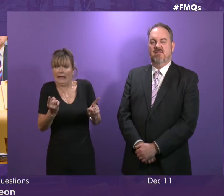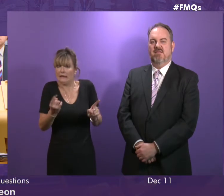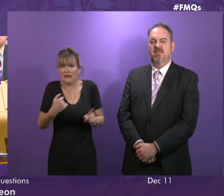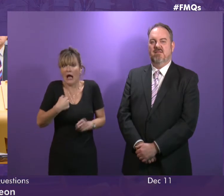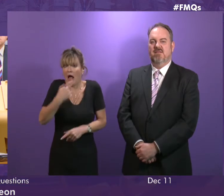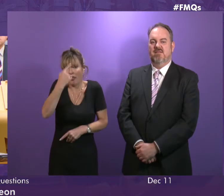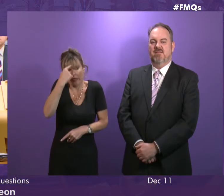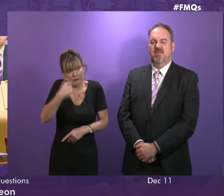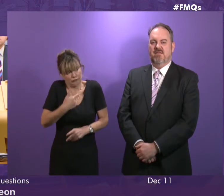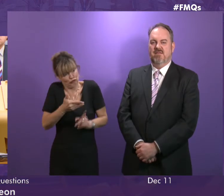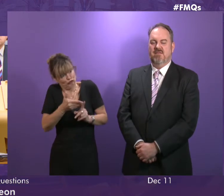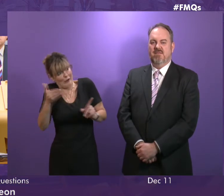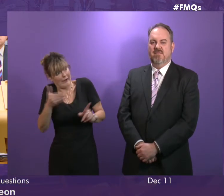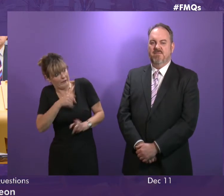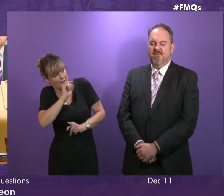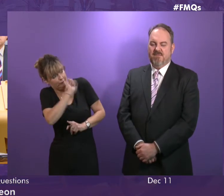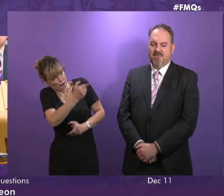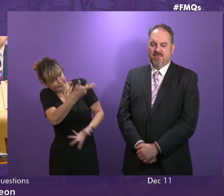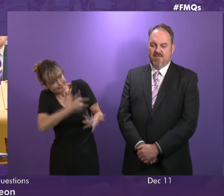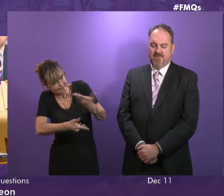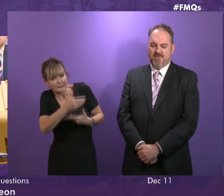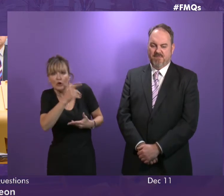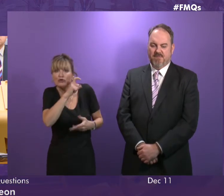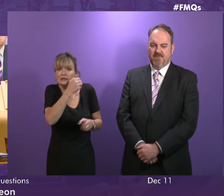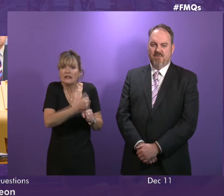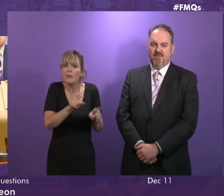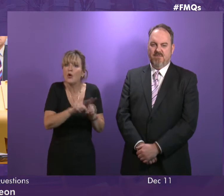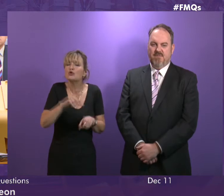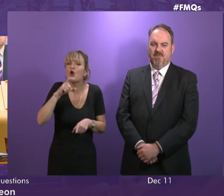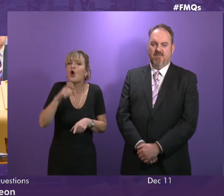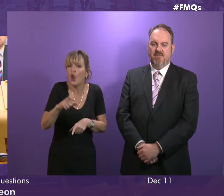some of the points made by Christine Grahame and Claudia Beamish—we already have the